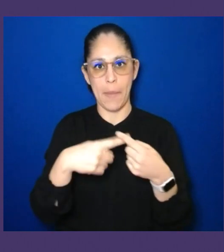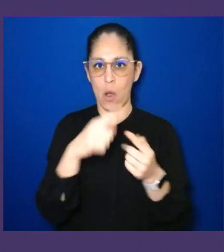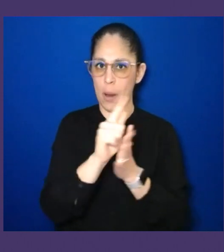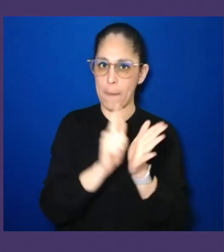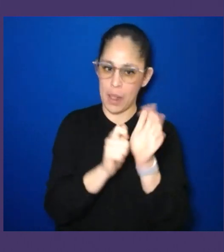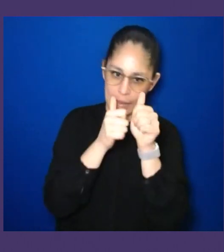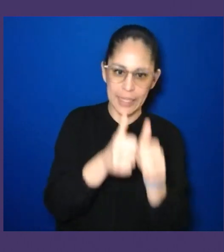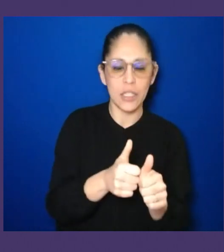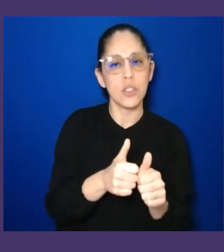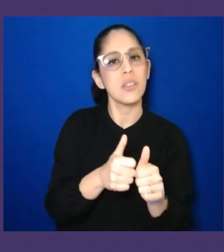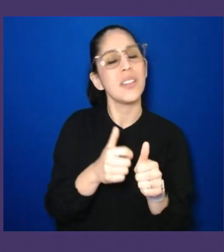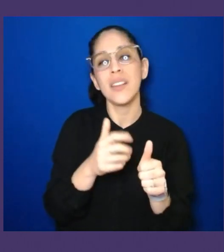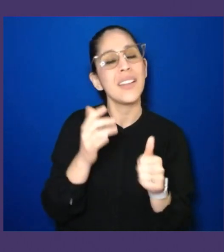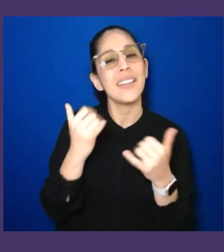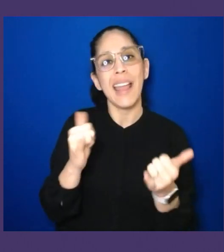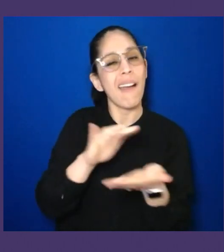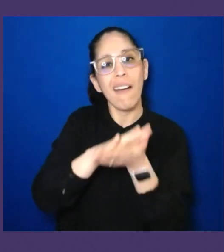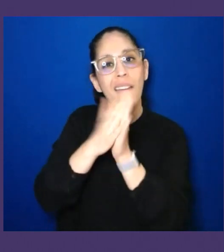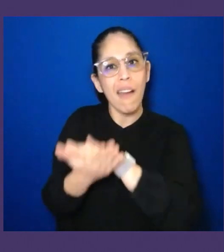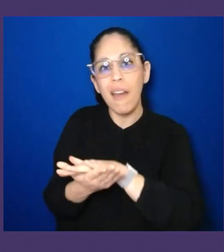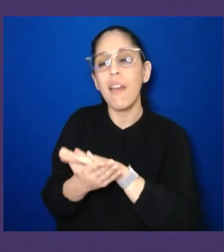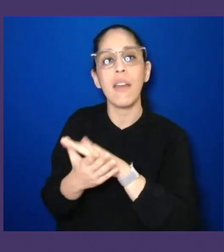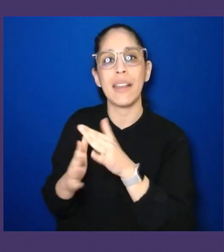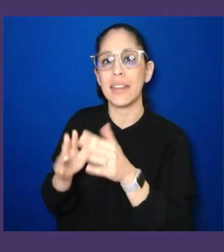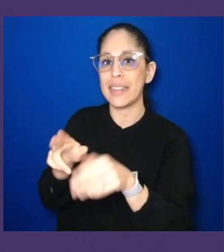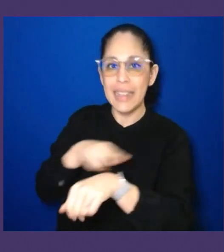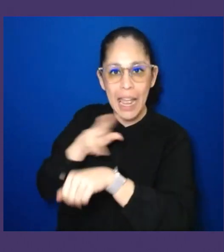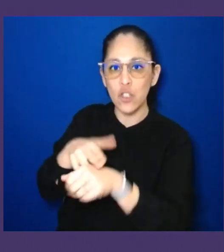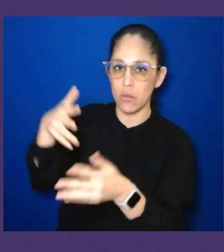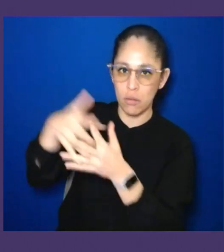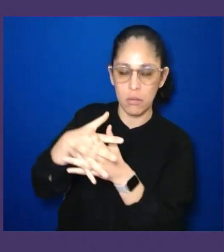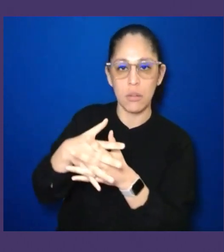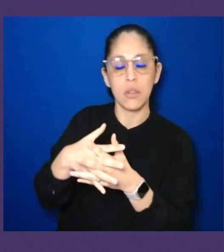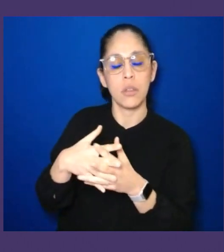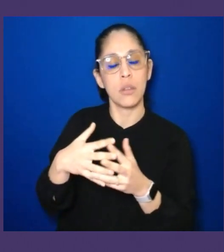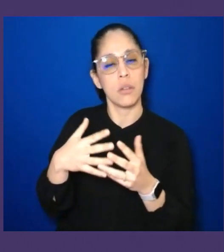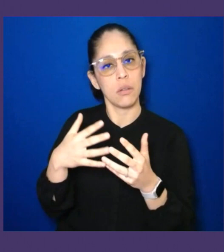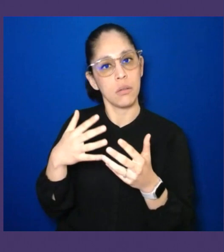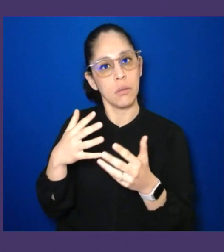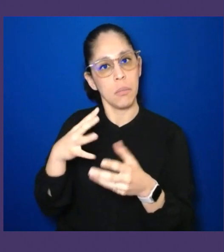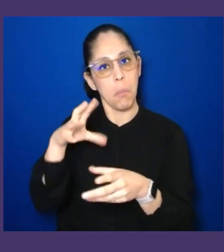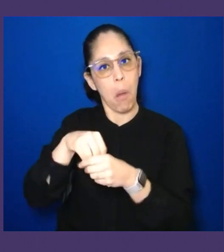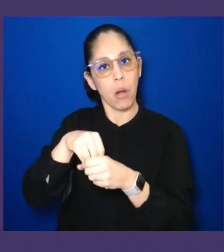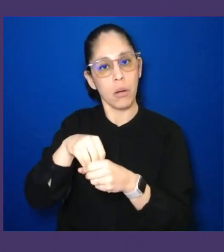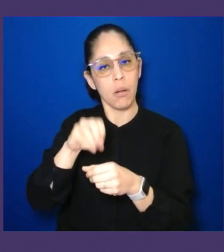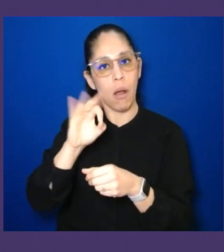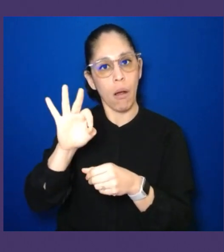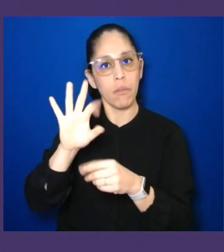I come at this from the corporate or the employment lens. I want to acknowledge what Jordan said, that we all